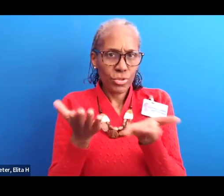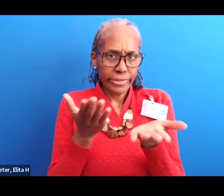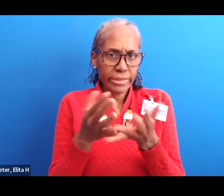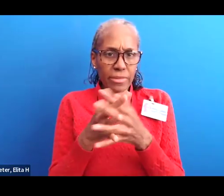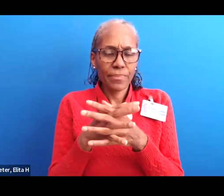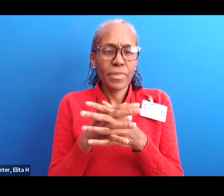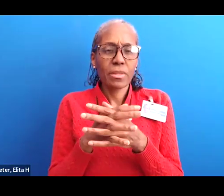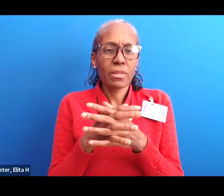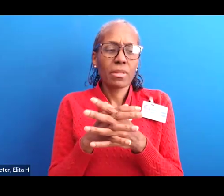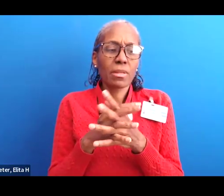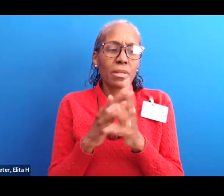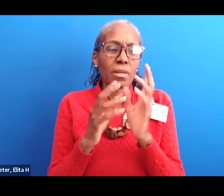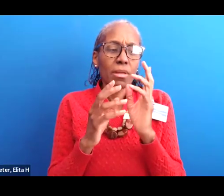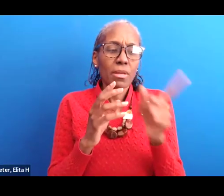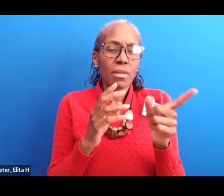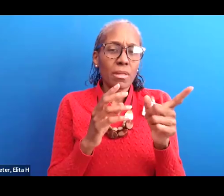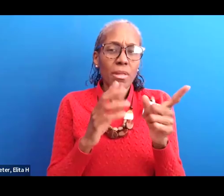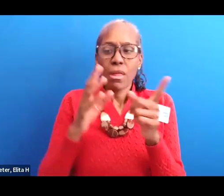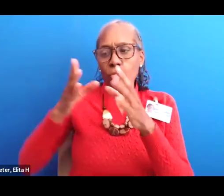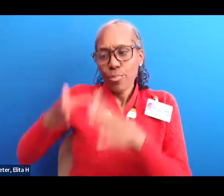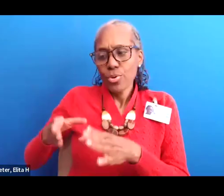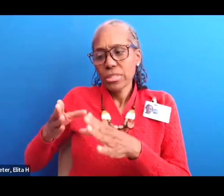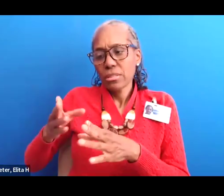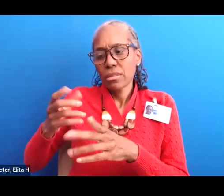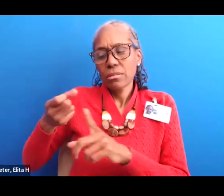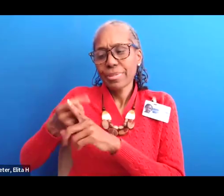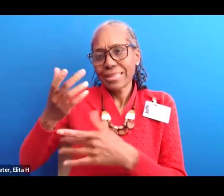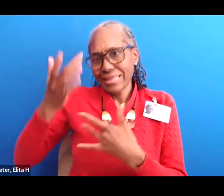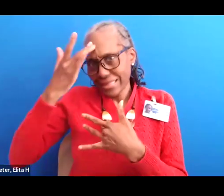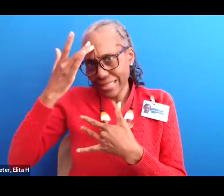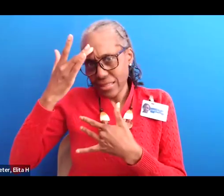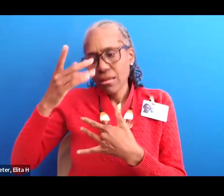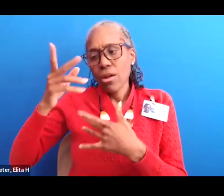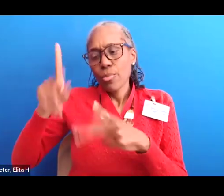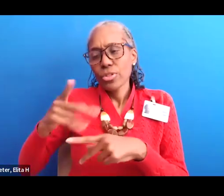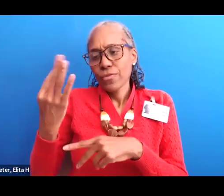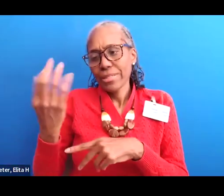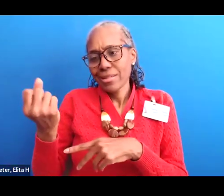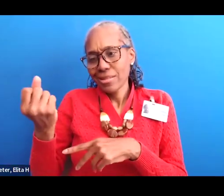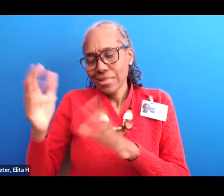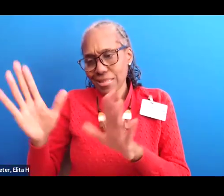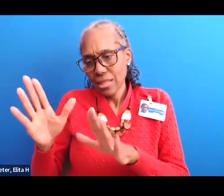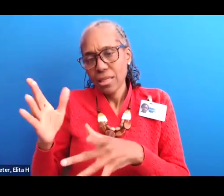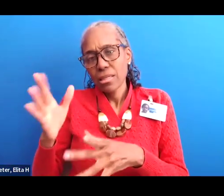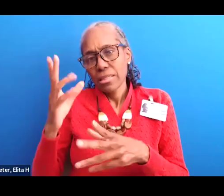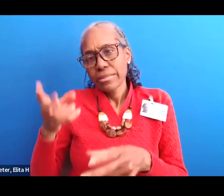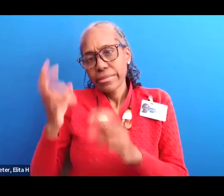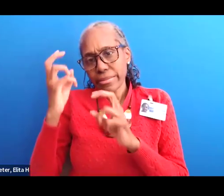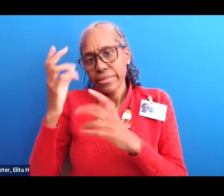Their person had gotten sick and it's a regular person for Friday, Saturday, Sunday, they got sick and they haven't been replaced. It's been five weeks.